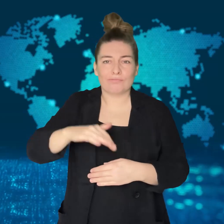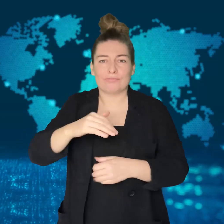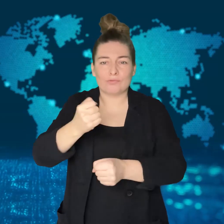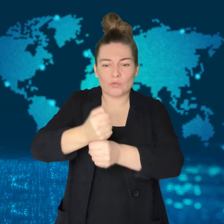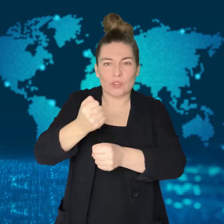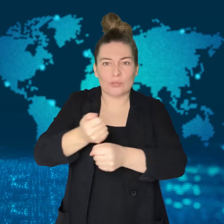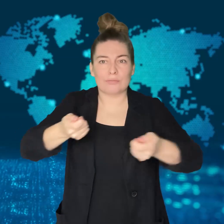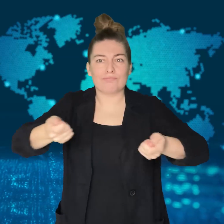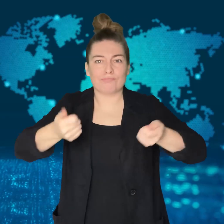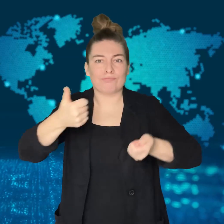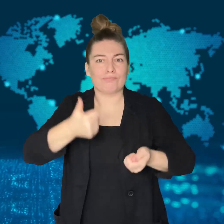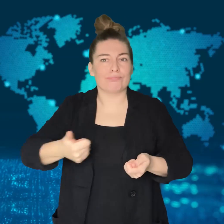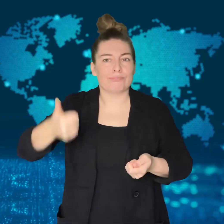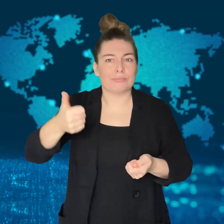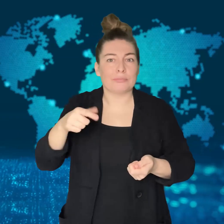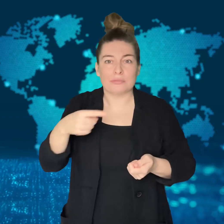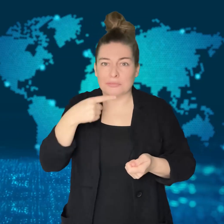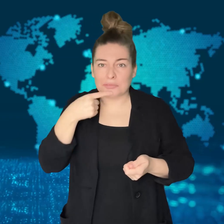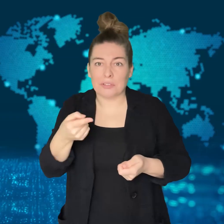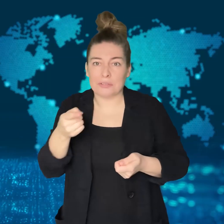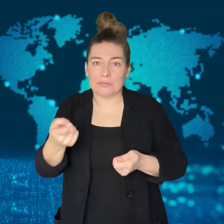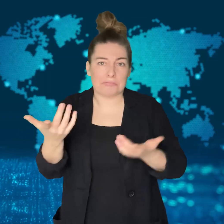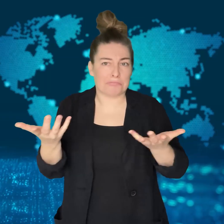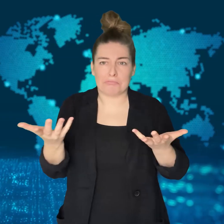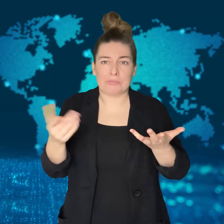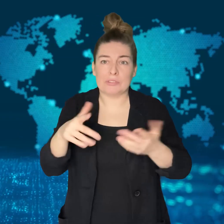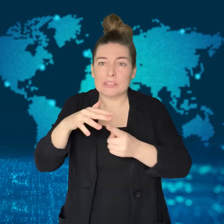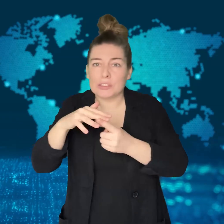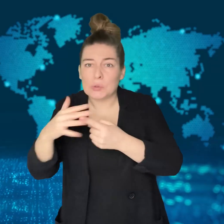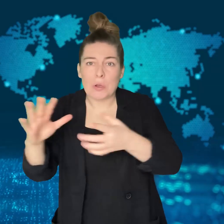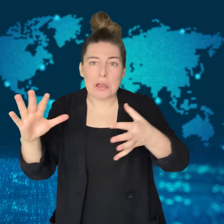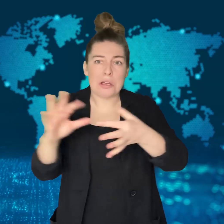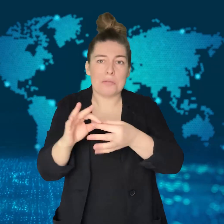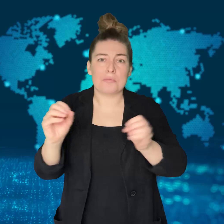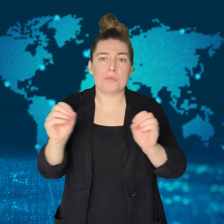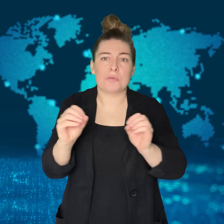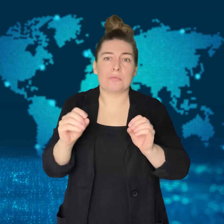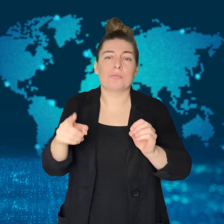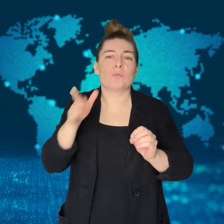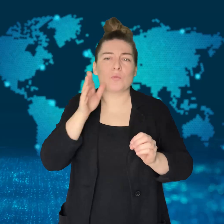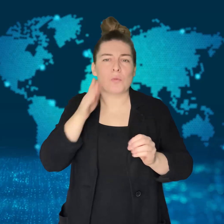carelessly giving access to a firearm,